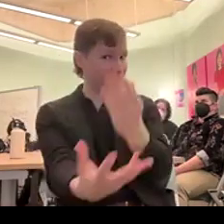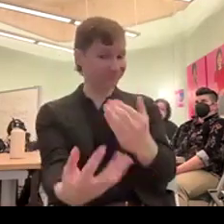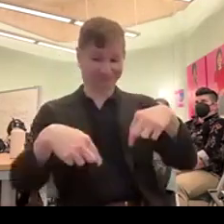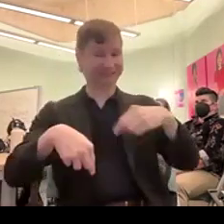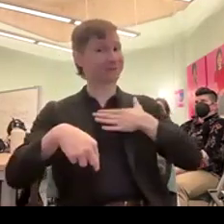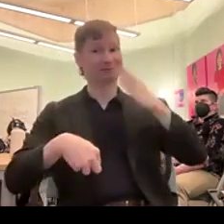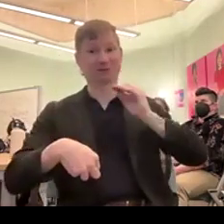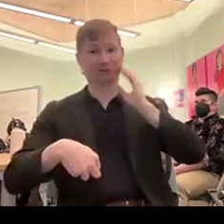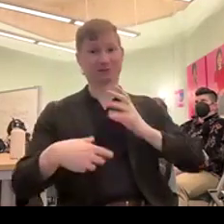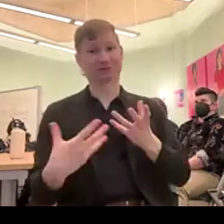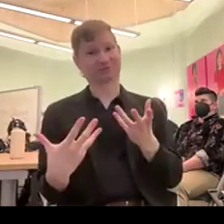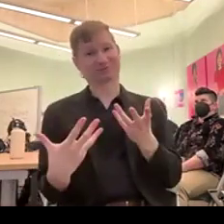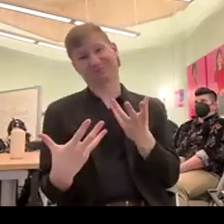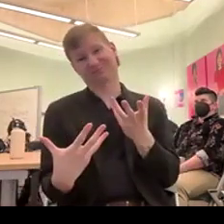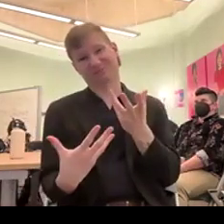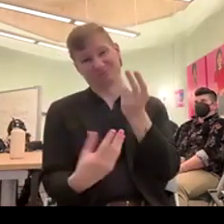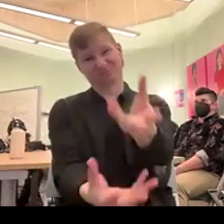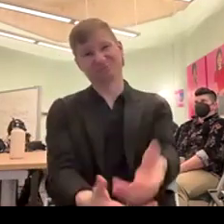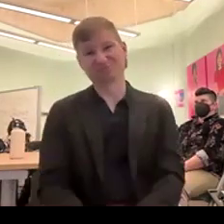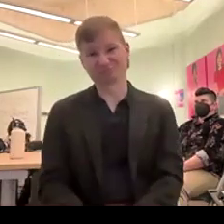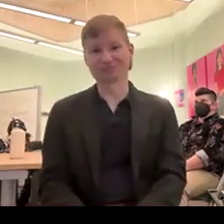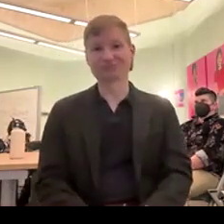interested in higher education, just want to let you all know this is my experience.